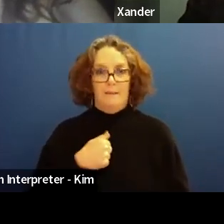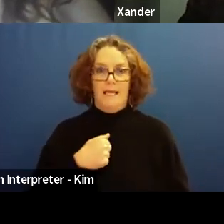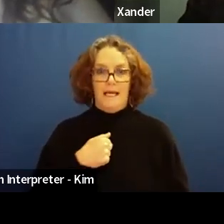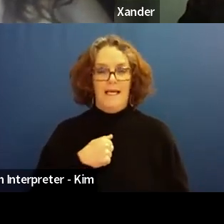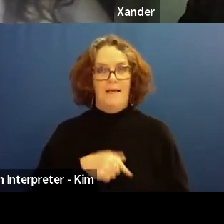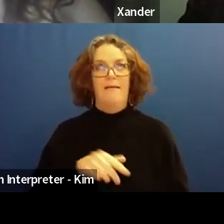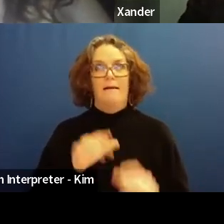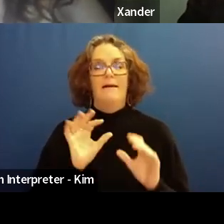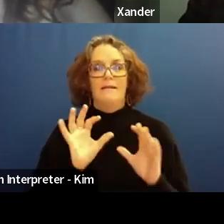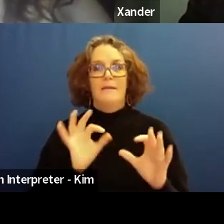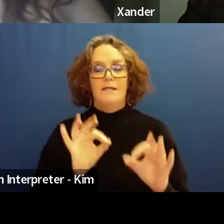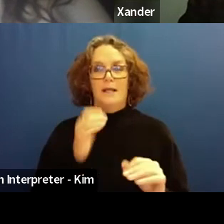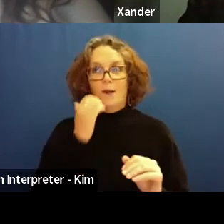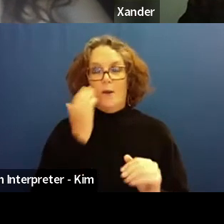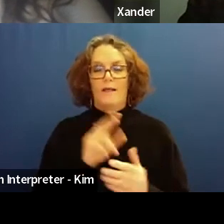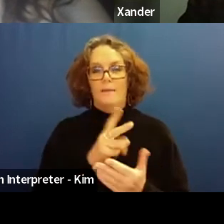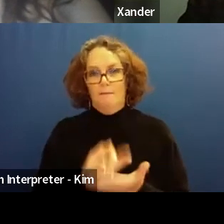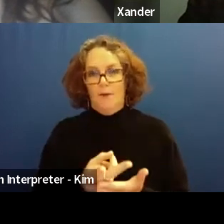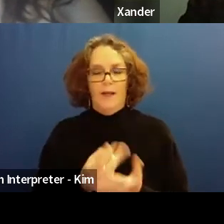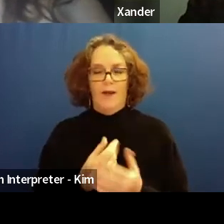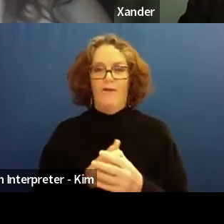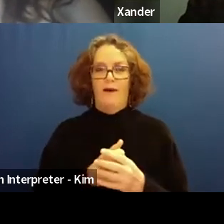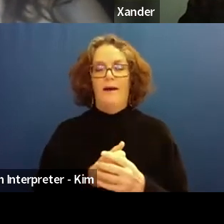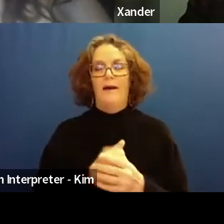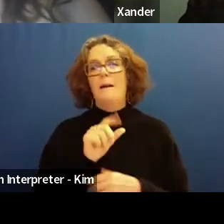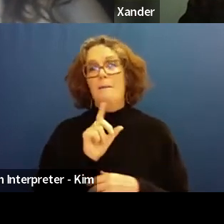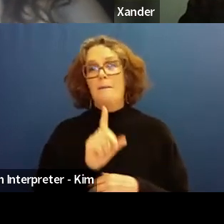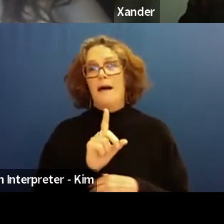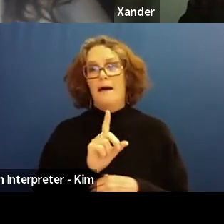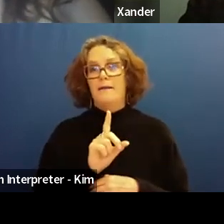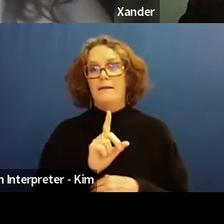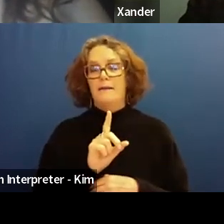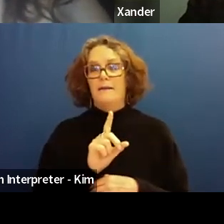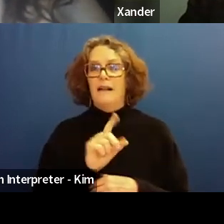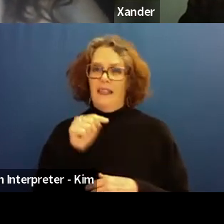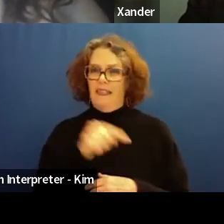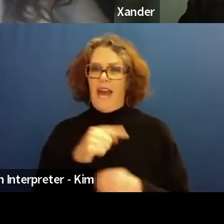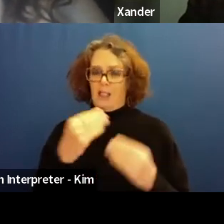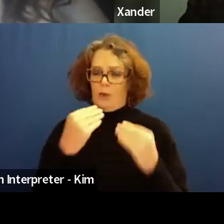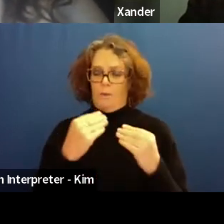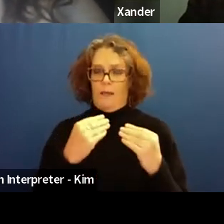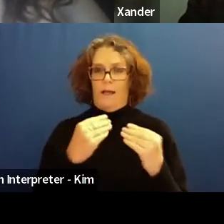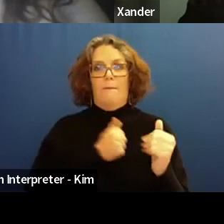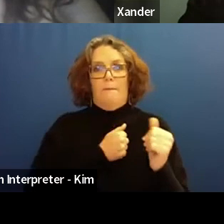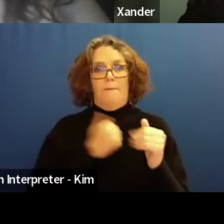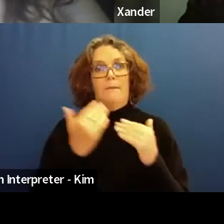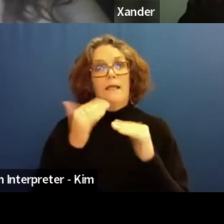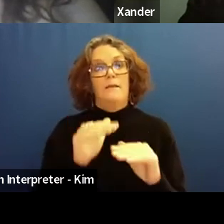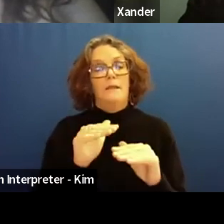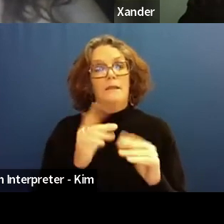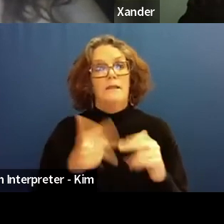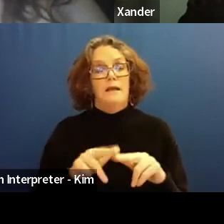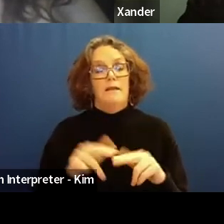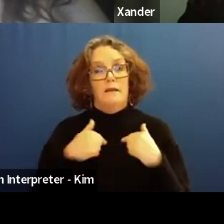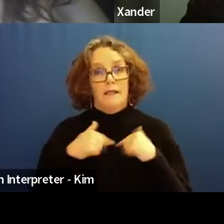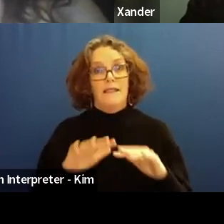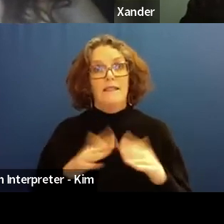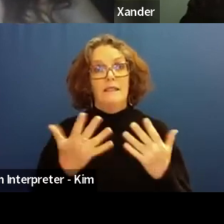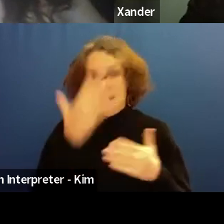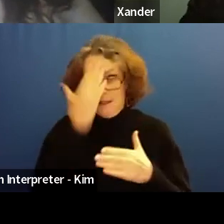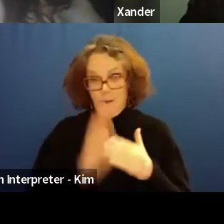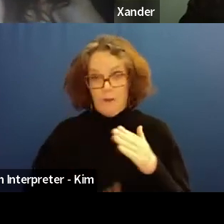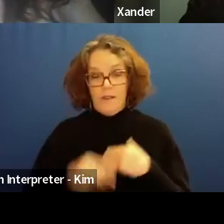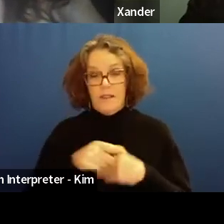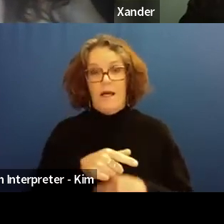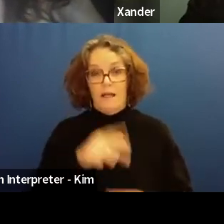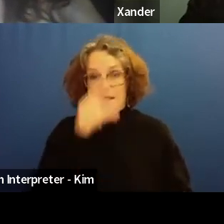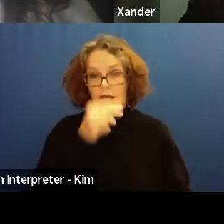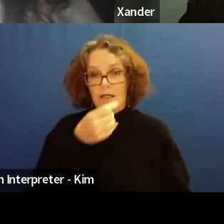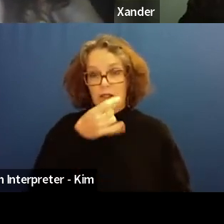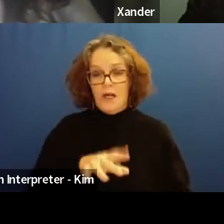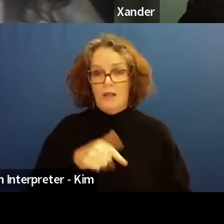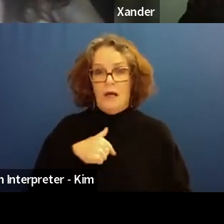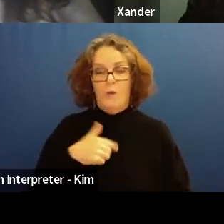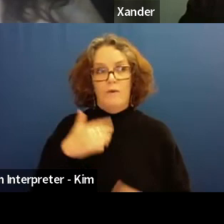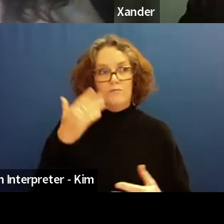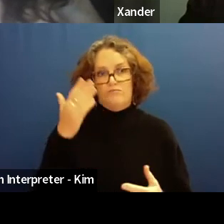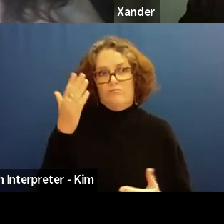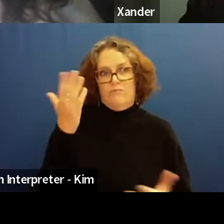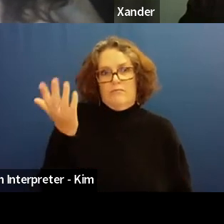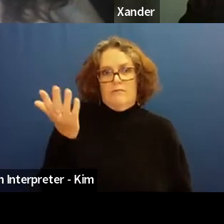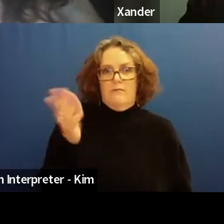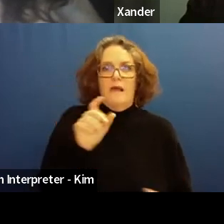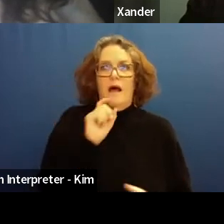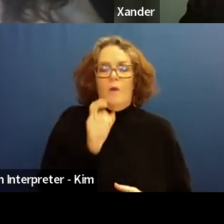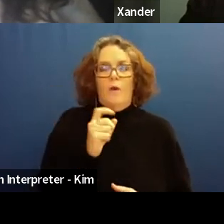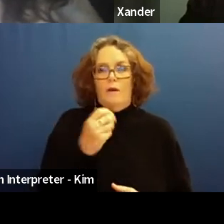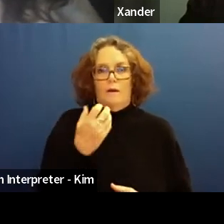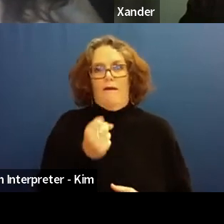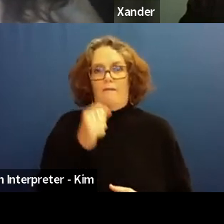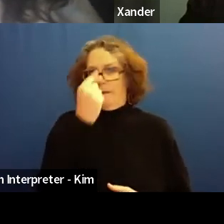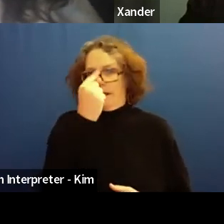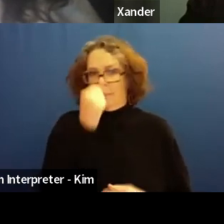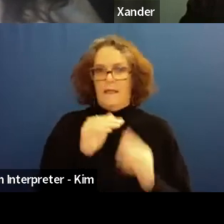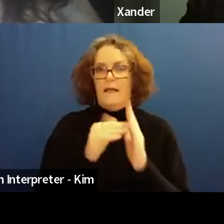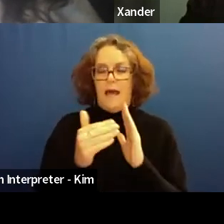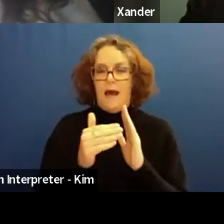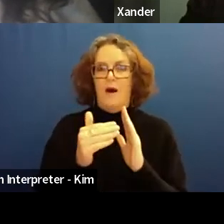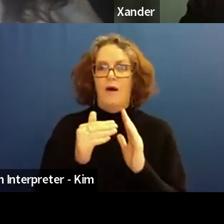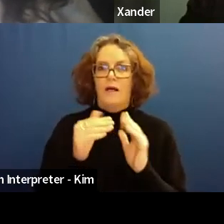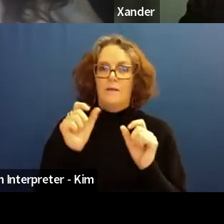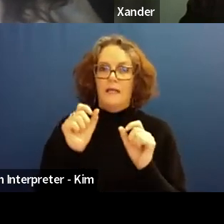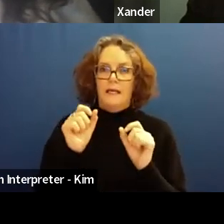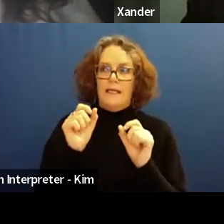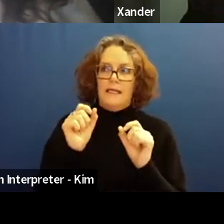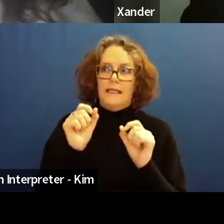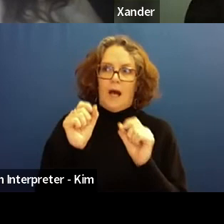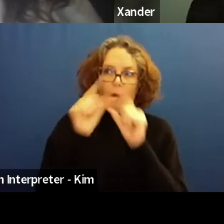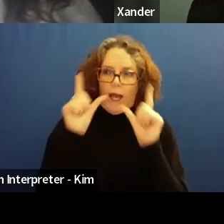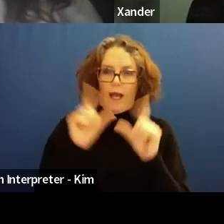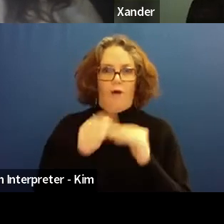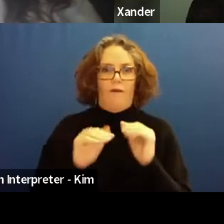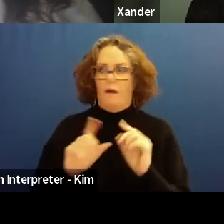That other children, but I that may taught me what my limits were. And if I didn't experience those things, as a young child, I wouldn't have the ability now to be as self aware as I am around my body and my limitations because now I'm able to to prevent